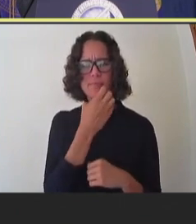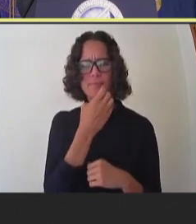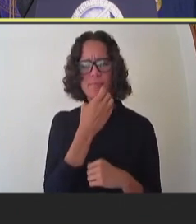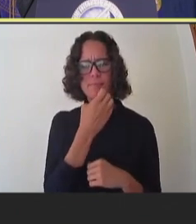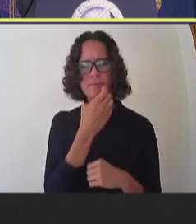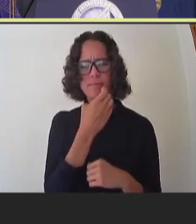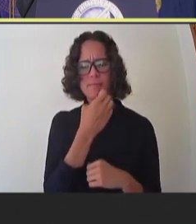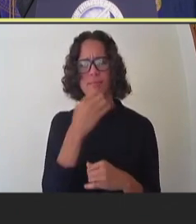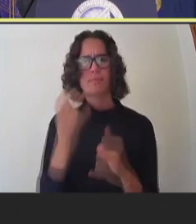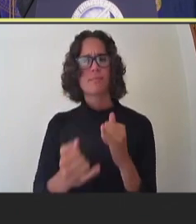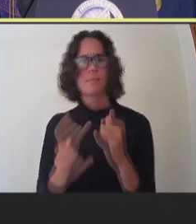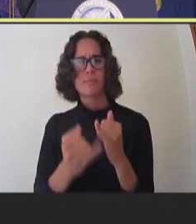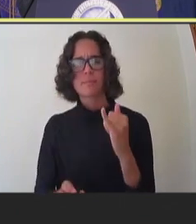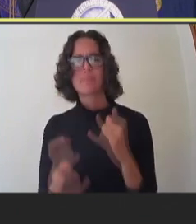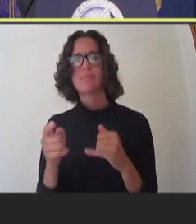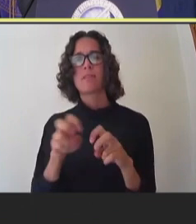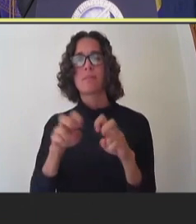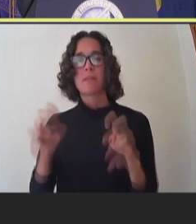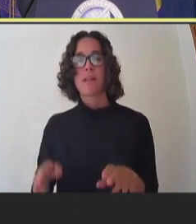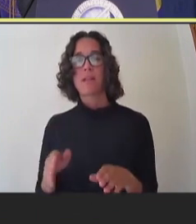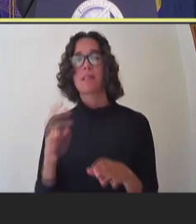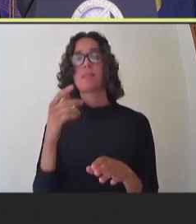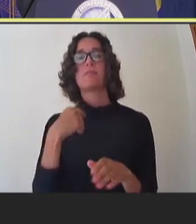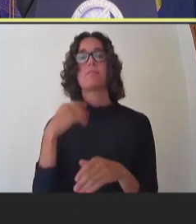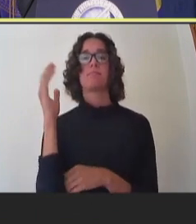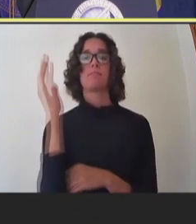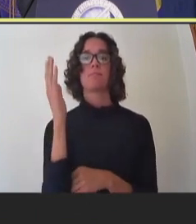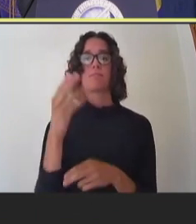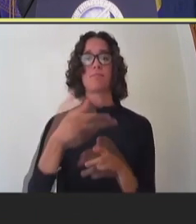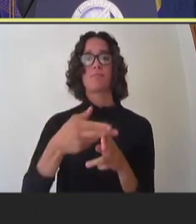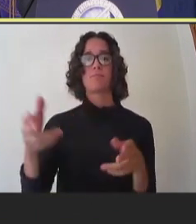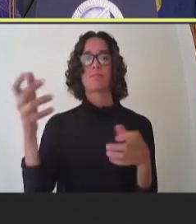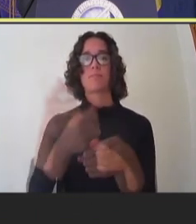excuse me, foundation on the challenges and opportunities for cancer vaccines to